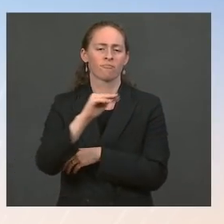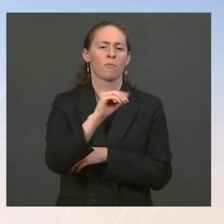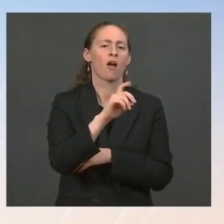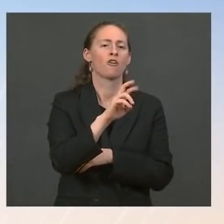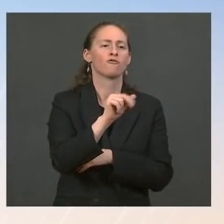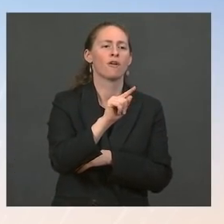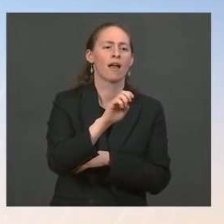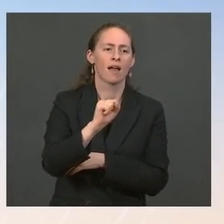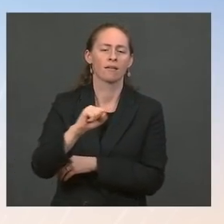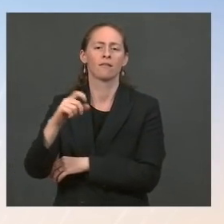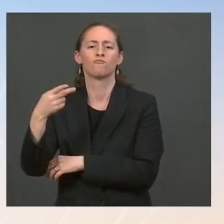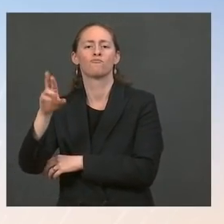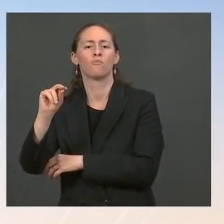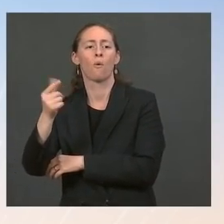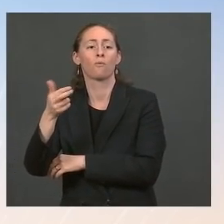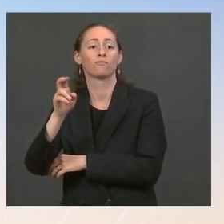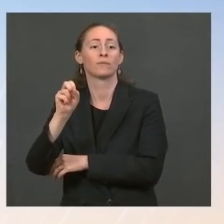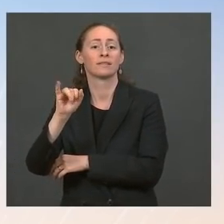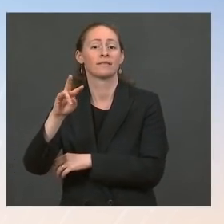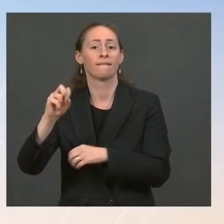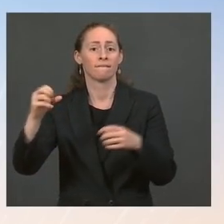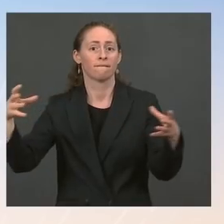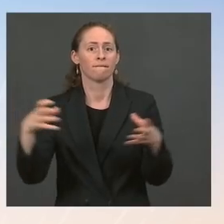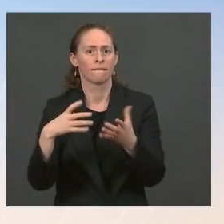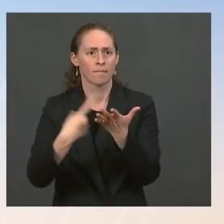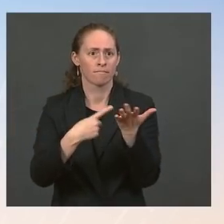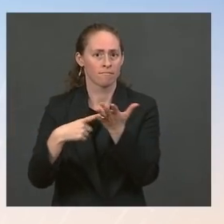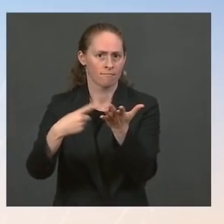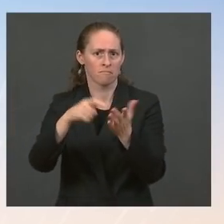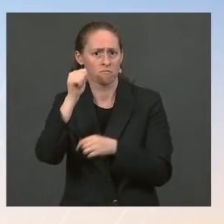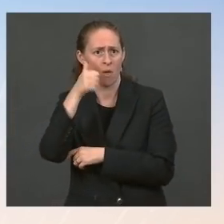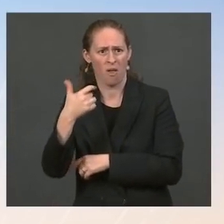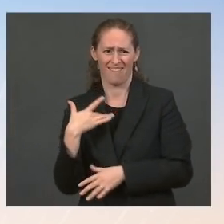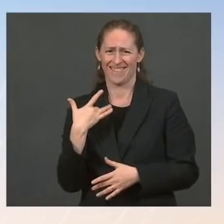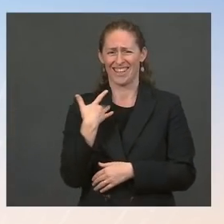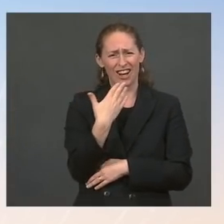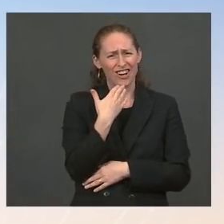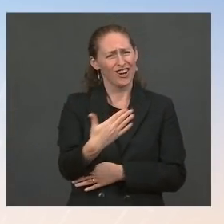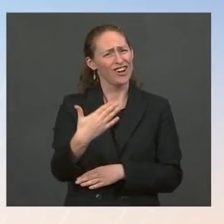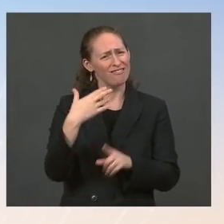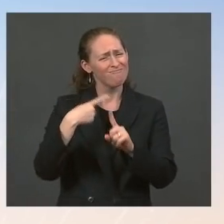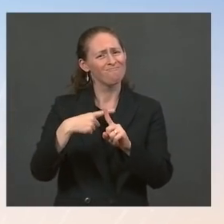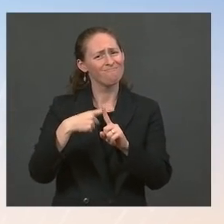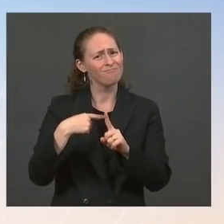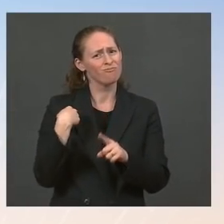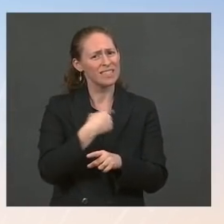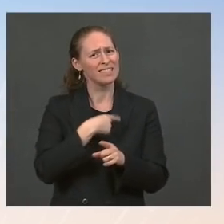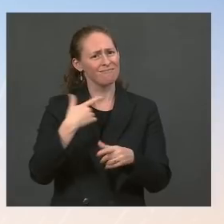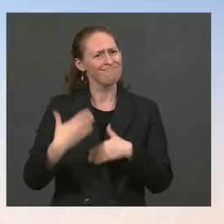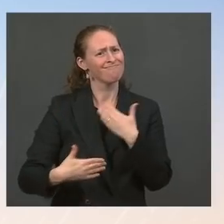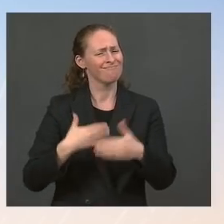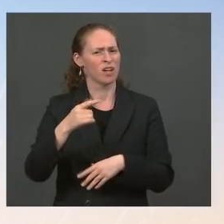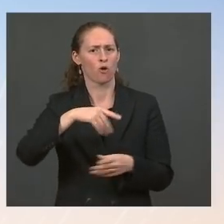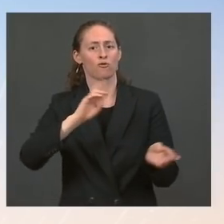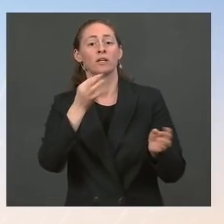by the accelerated pace of talks and are eager to get this done to meet the urgent needs of families who have been contending with high costs,